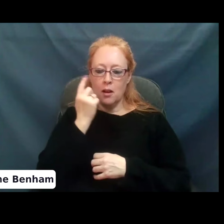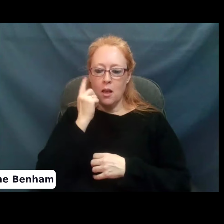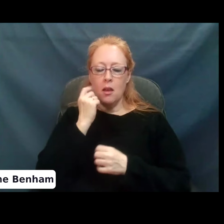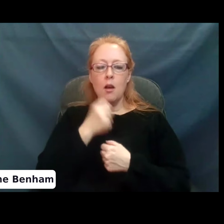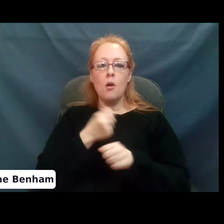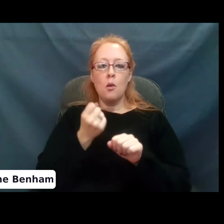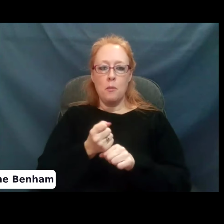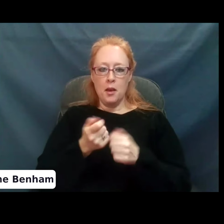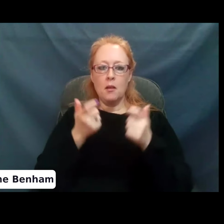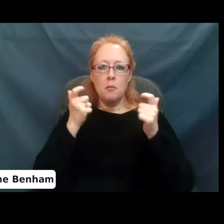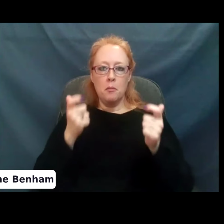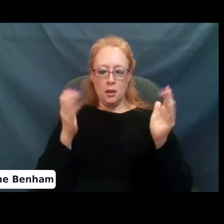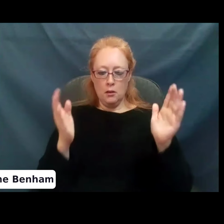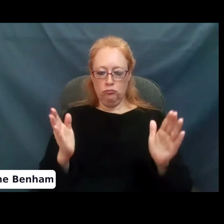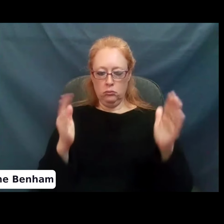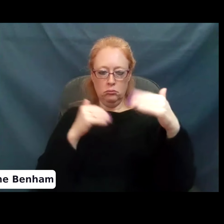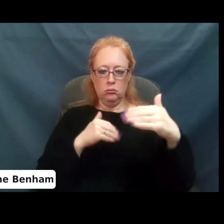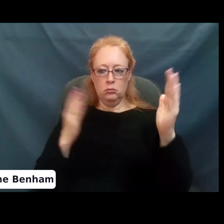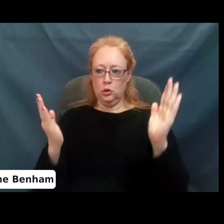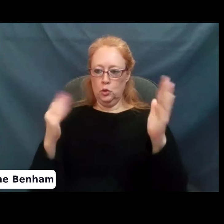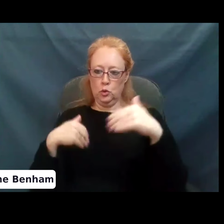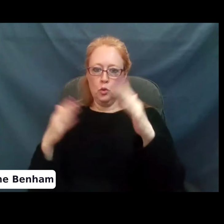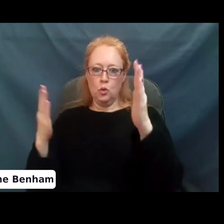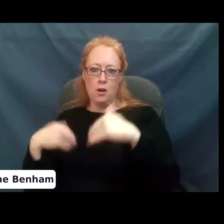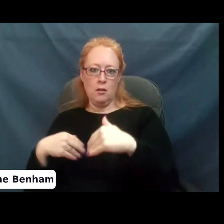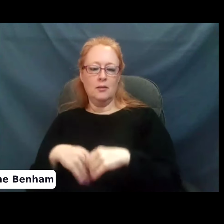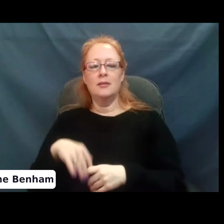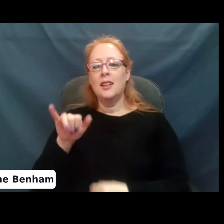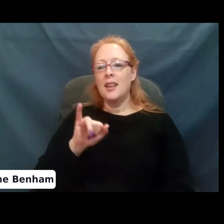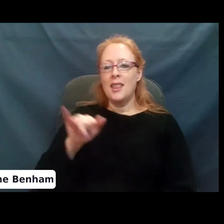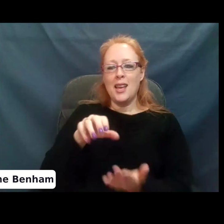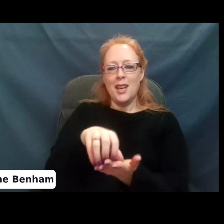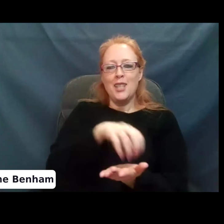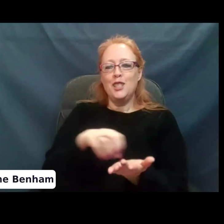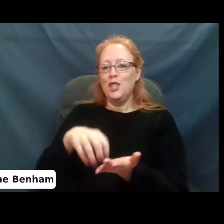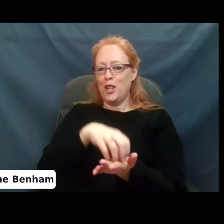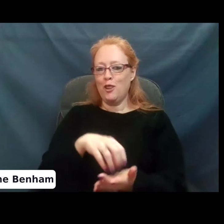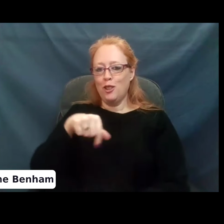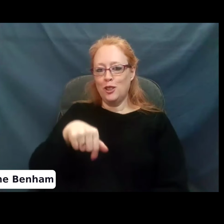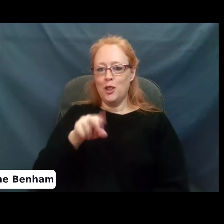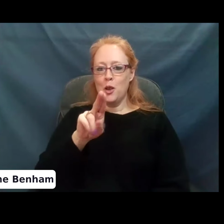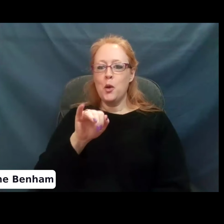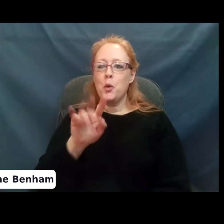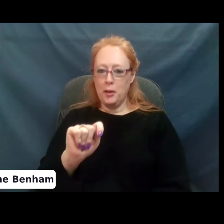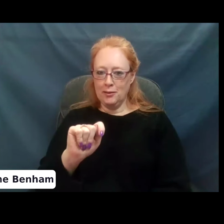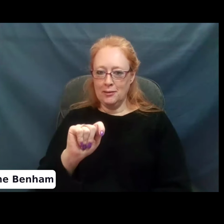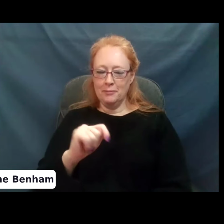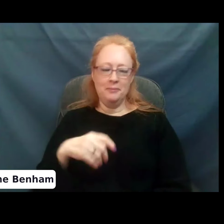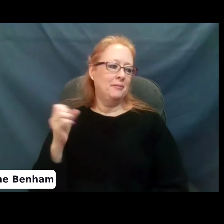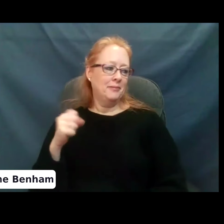And all of these red and black fabric. I'm thinking let's make a bigger fabric squares. Almost like you made a checker's quilt